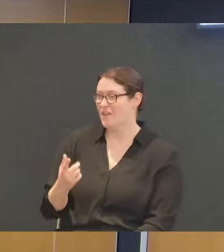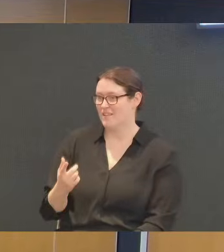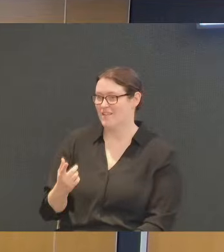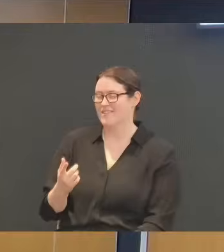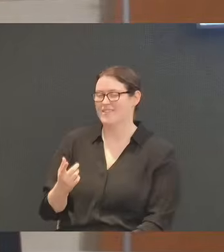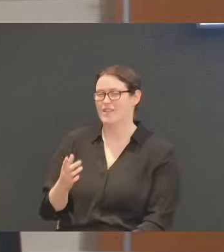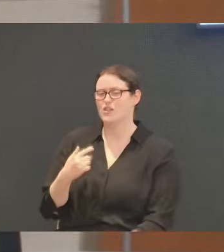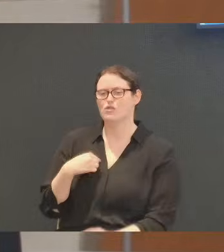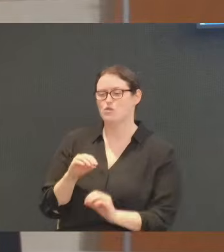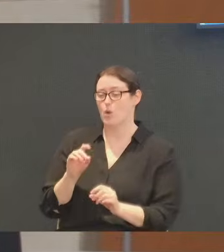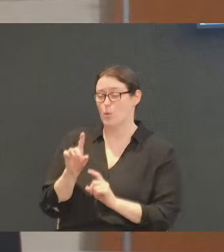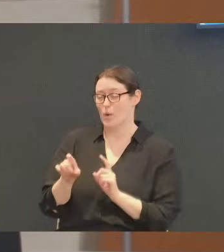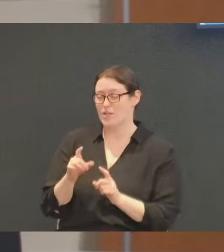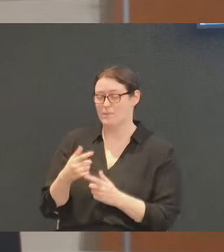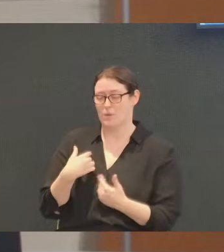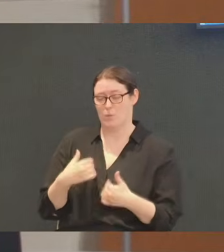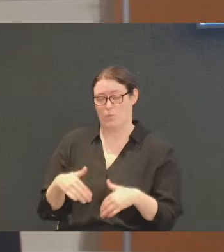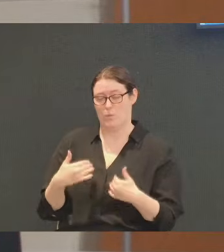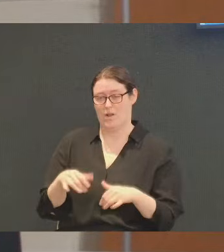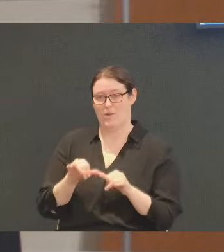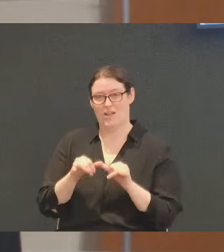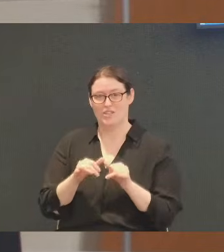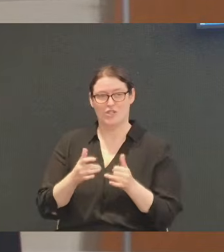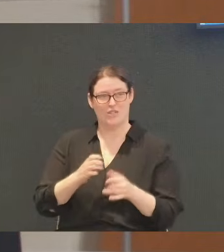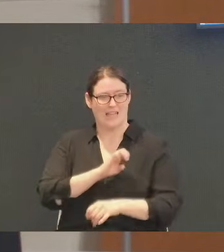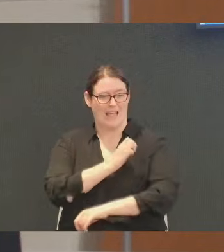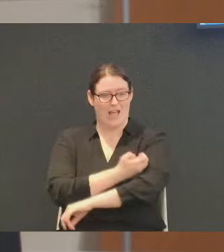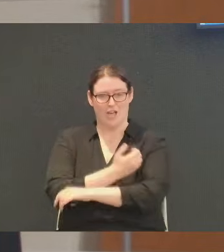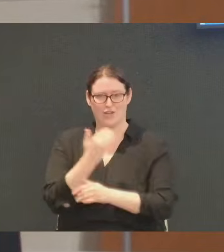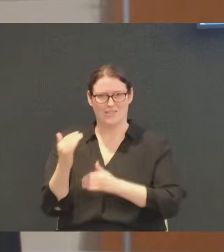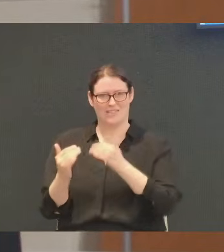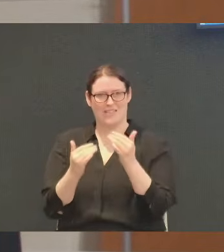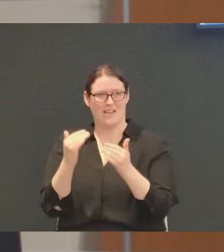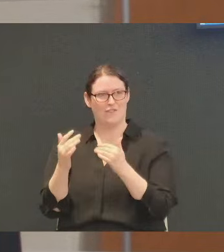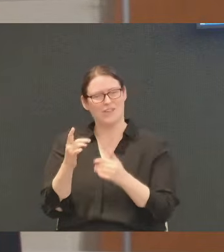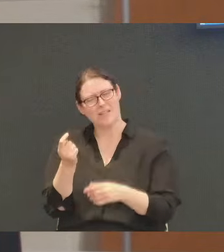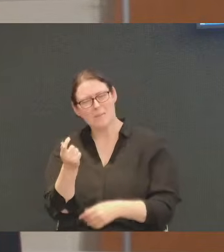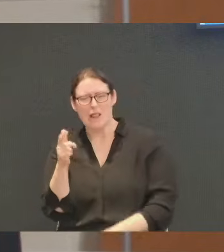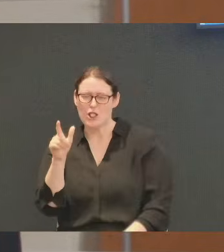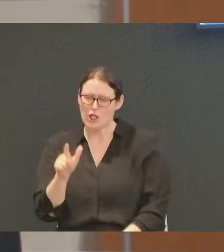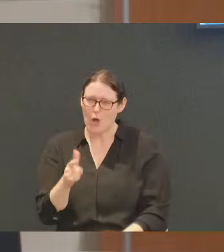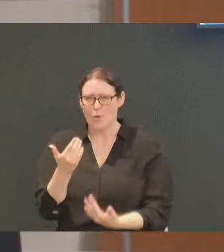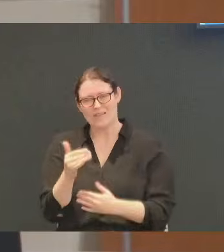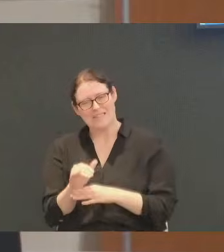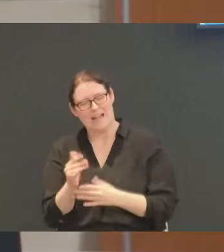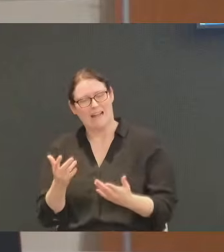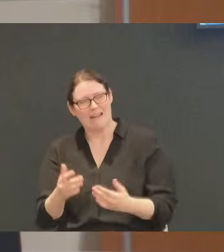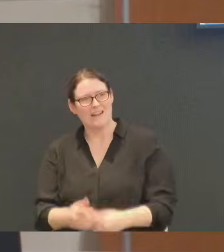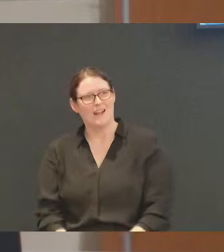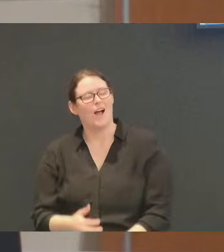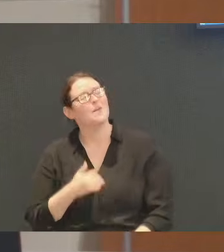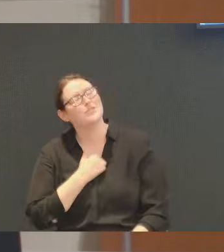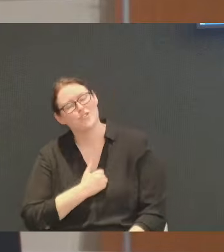but I must say the Engineers energy level seems to be lower than usual. So I I'm I'm sorry. It's been